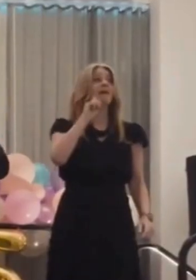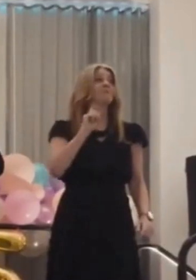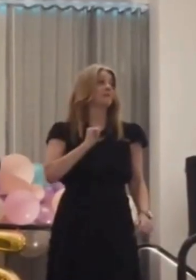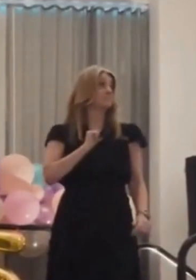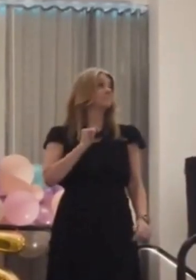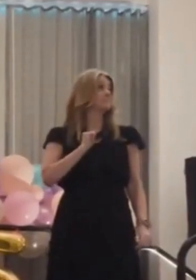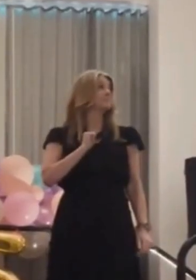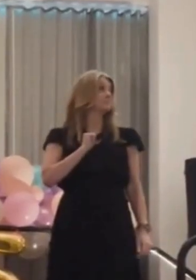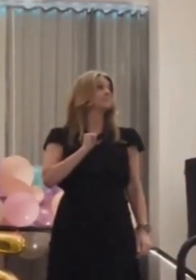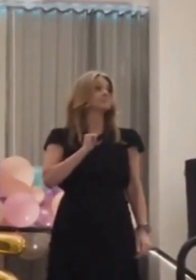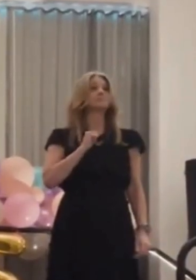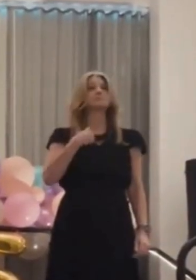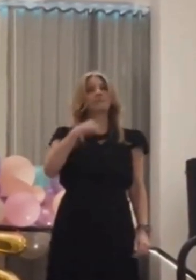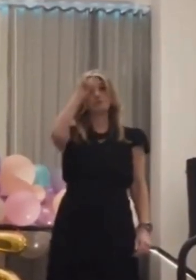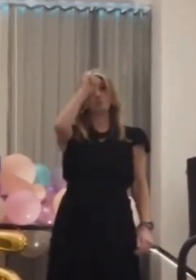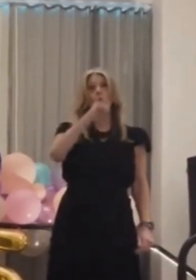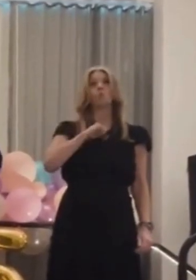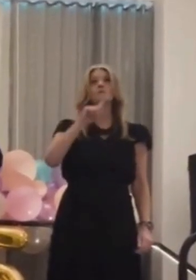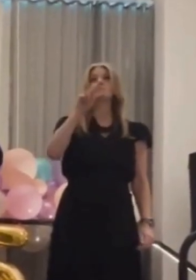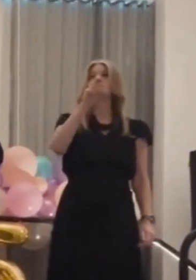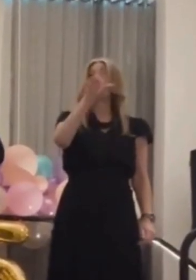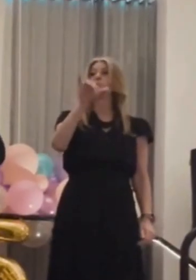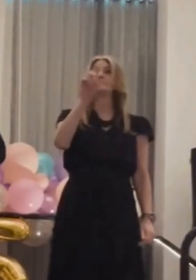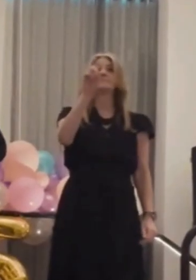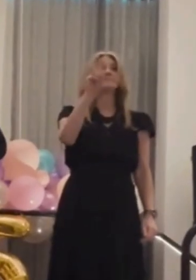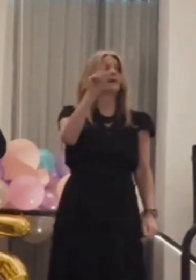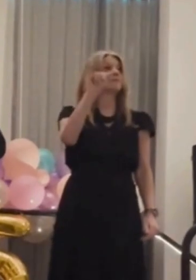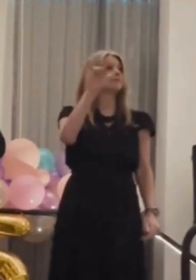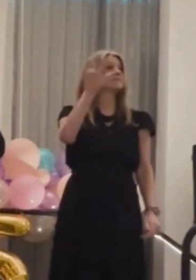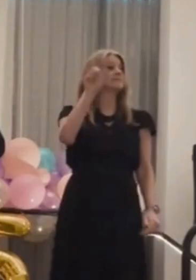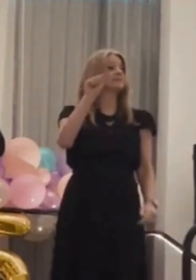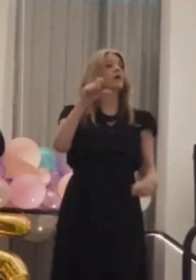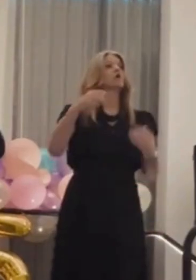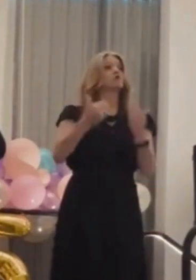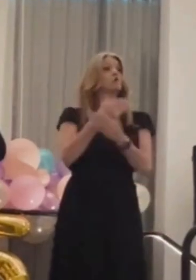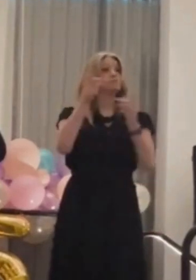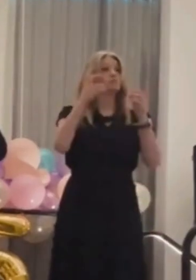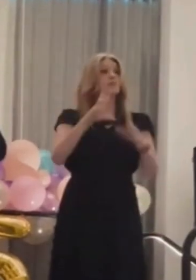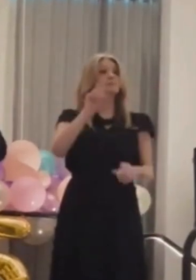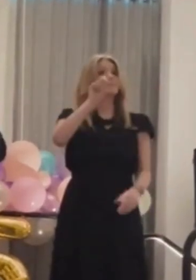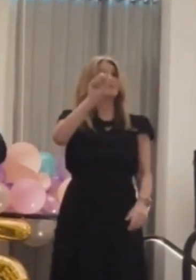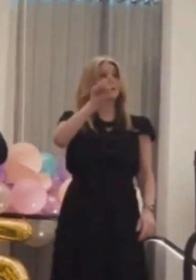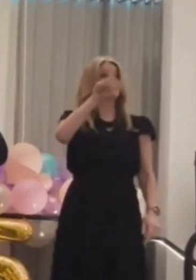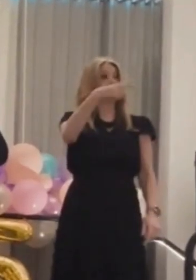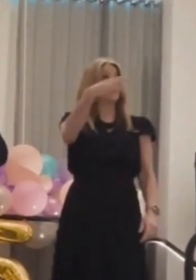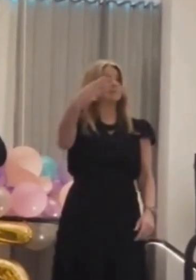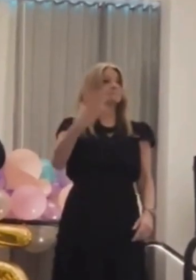So, I'm Tony Davis the new director of DSDHH. So happy to be here with you today!